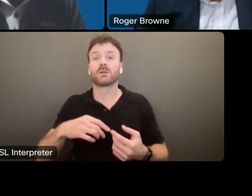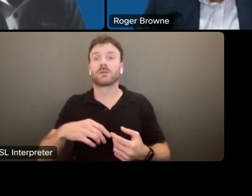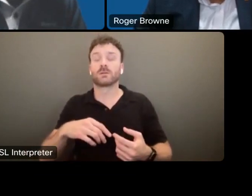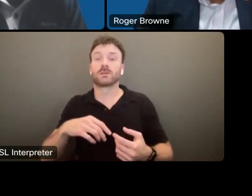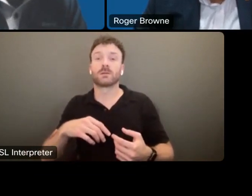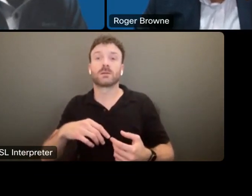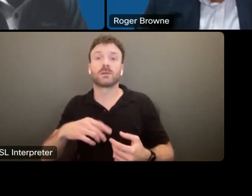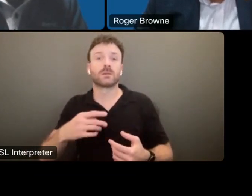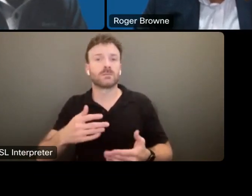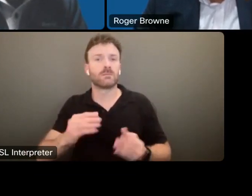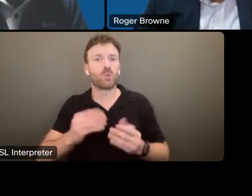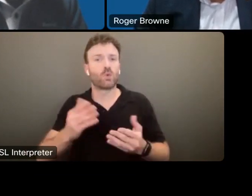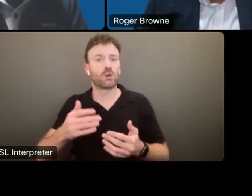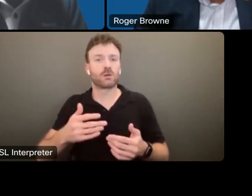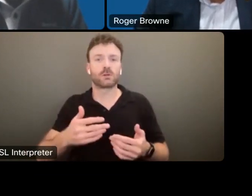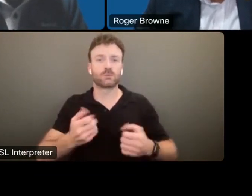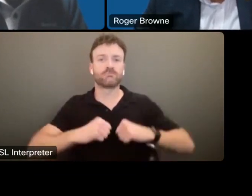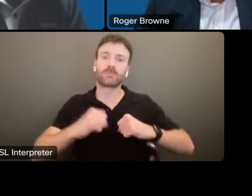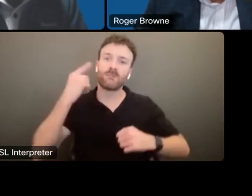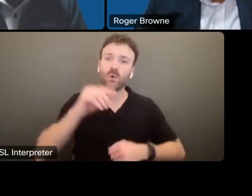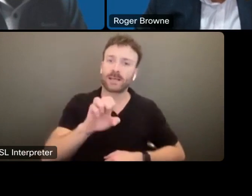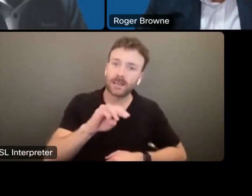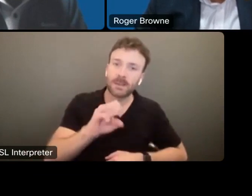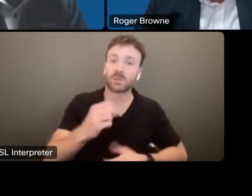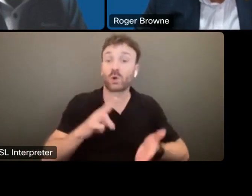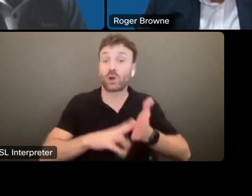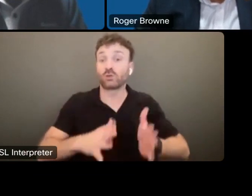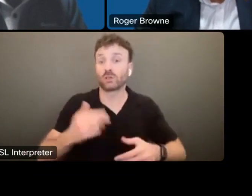and contractors to get around.